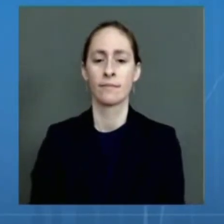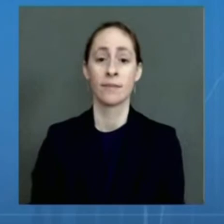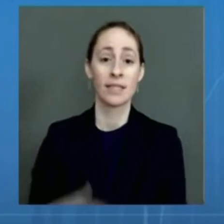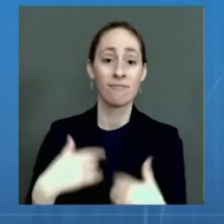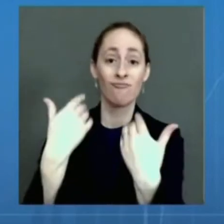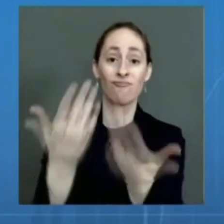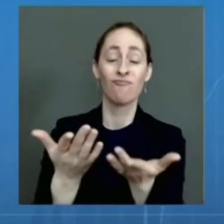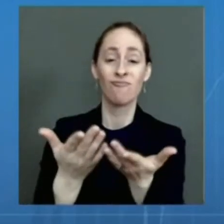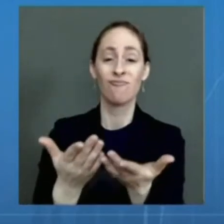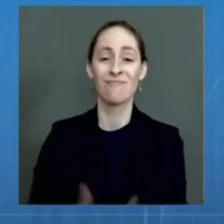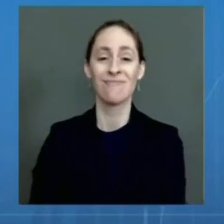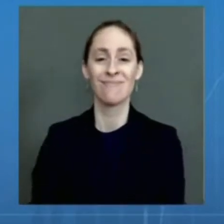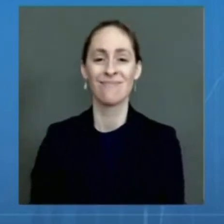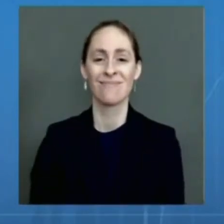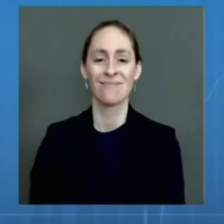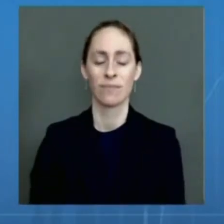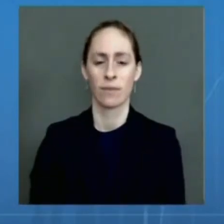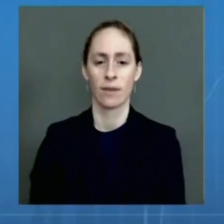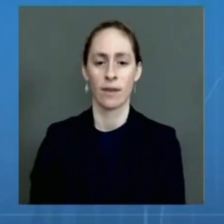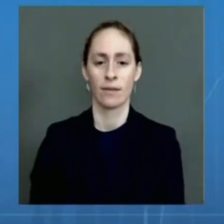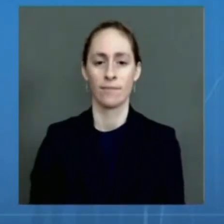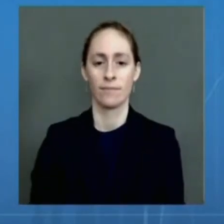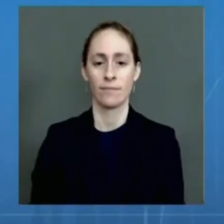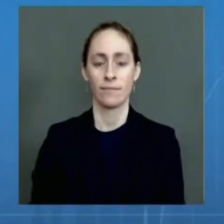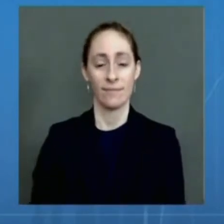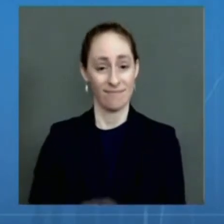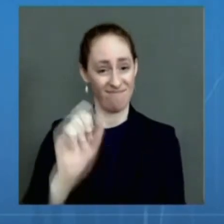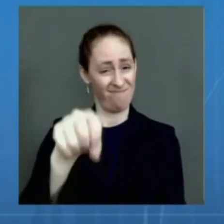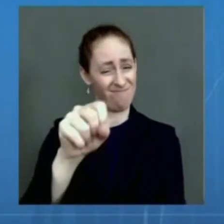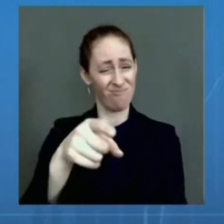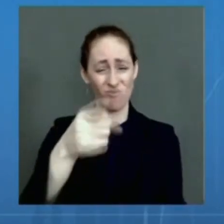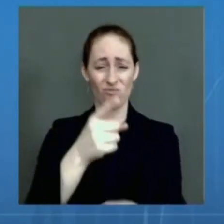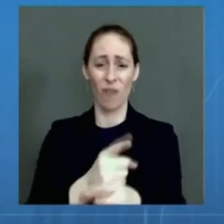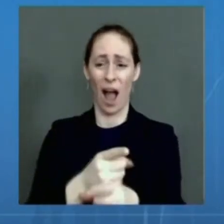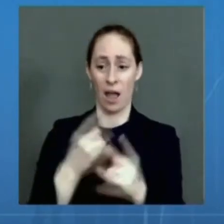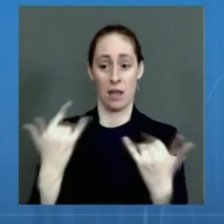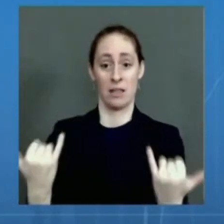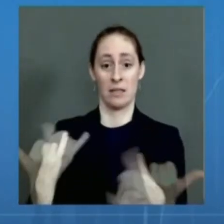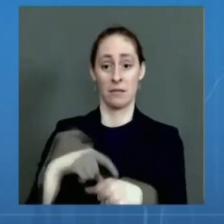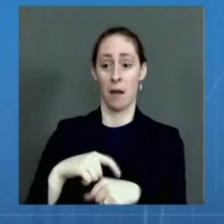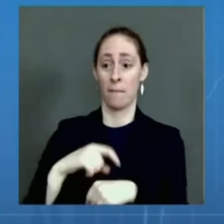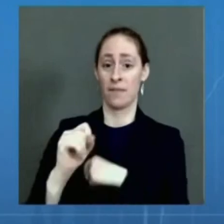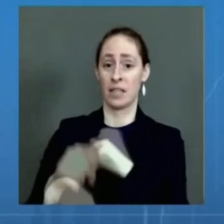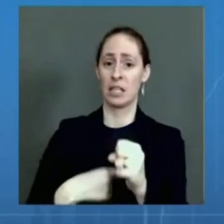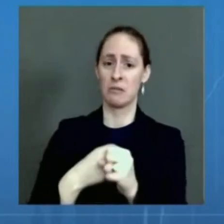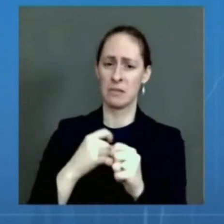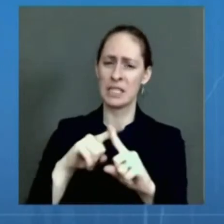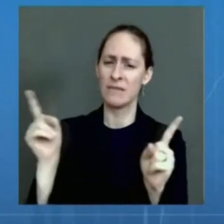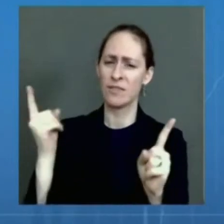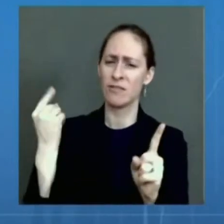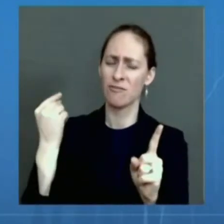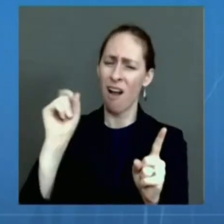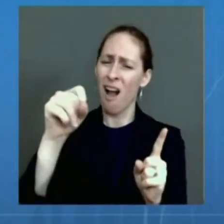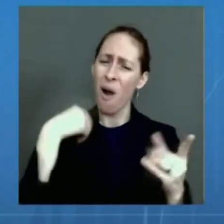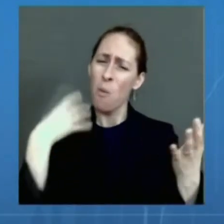AS YOU KNOW I THINK WE ARE IN A DIFFERENT PLACE THIS YEAR THAN WE WERE LAST YEAR AND WE REALLY DO WANT PEOPLE TO GATHER